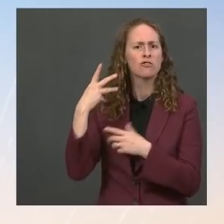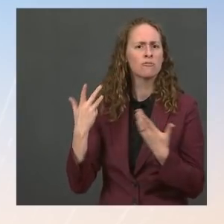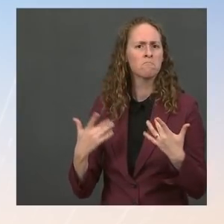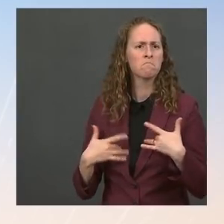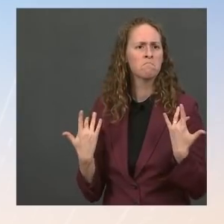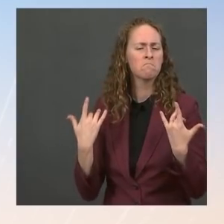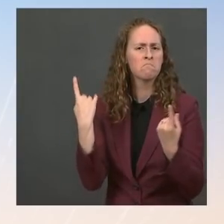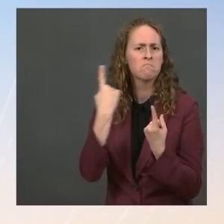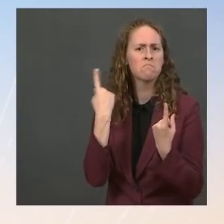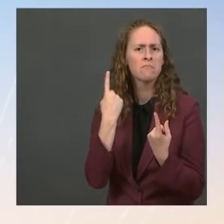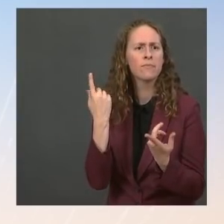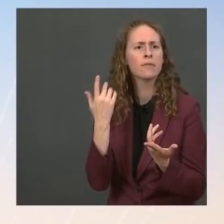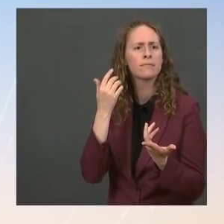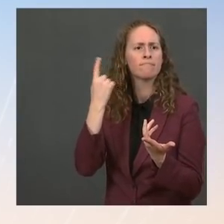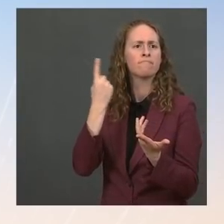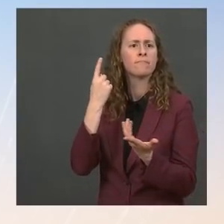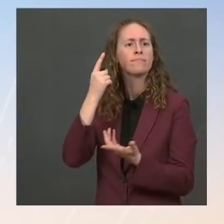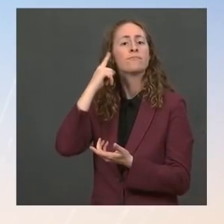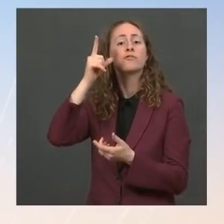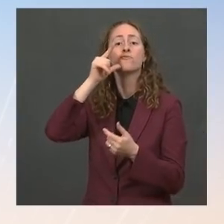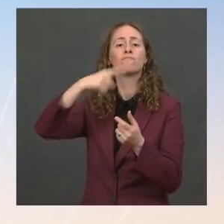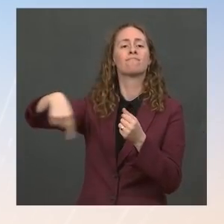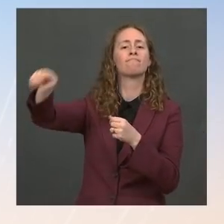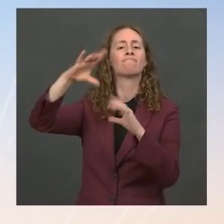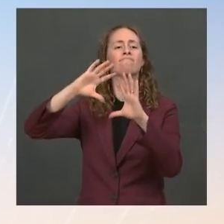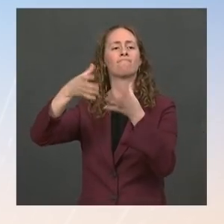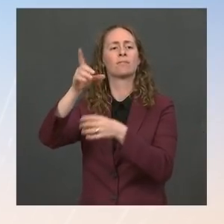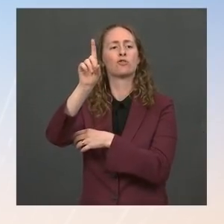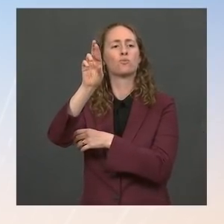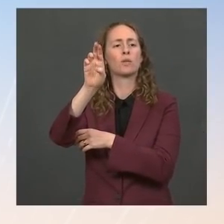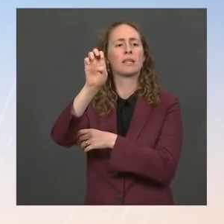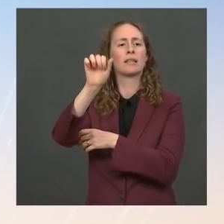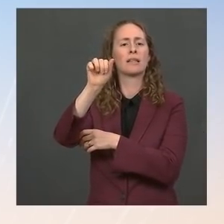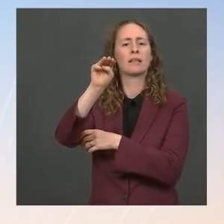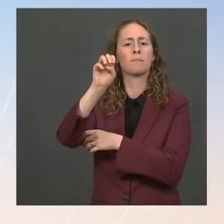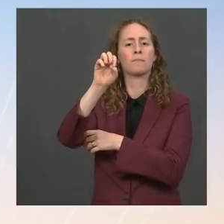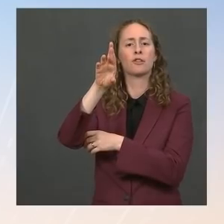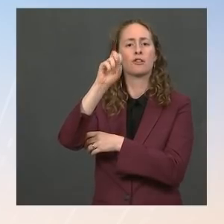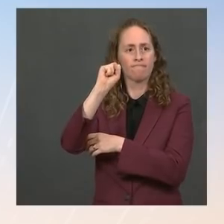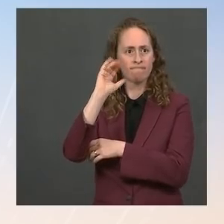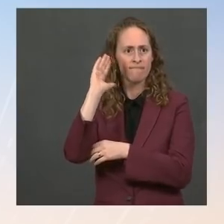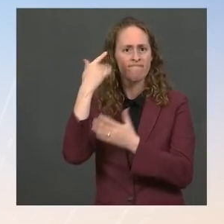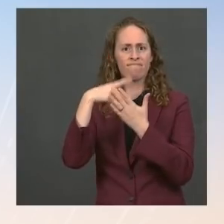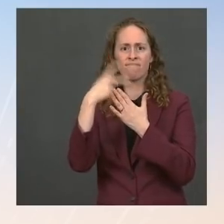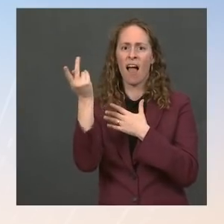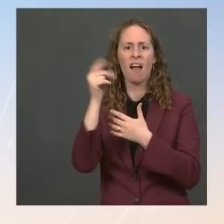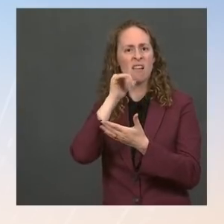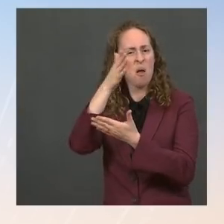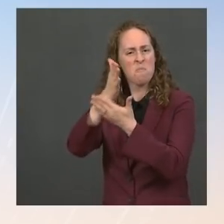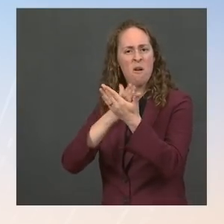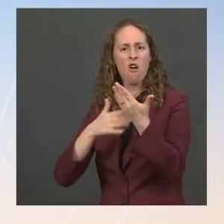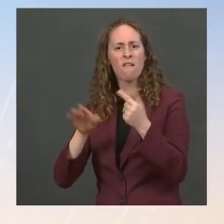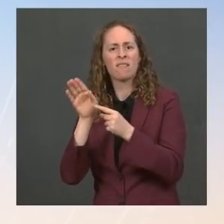for DREAMers can't be part of the reconciliation as currently crafted. Given this is a top priority for a key voting bloc --